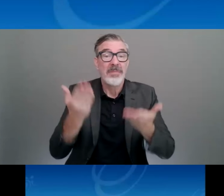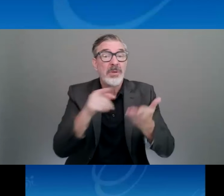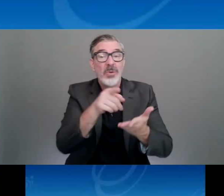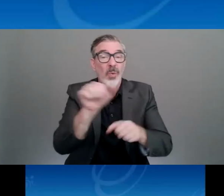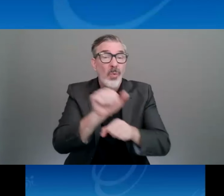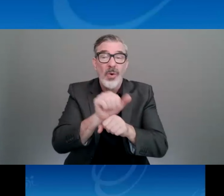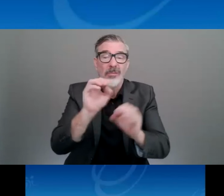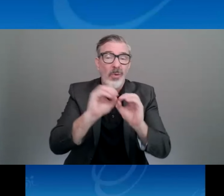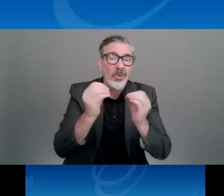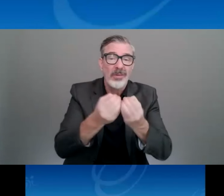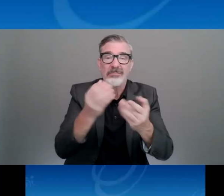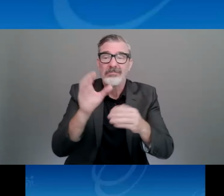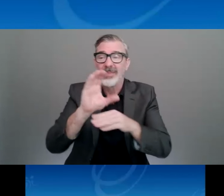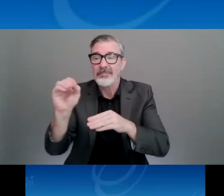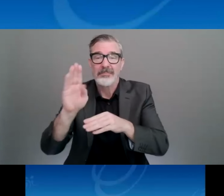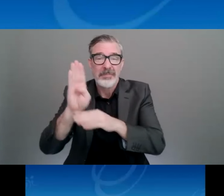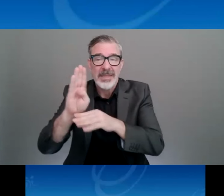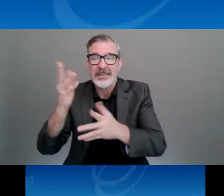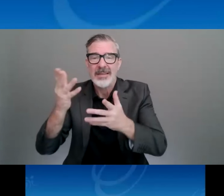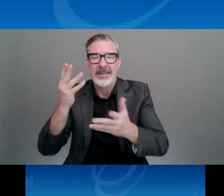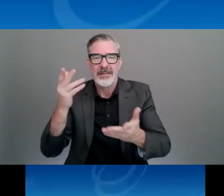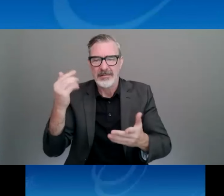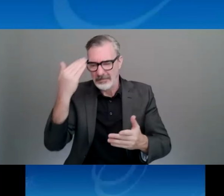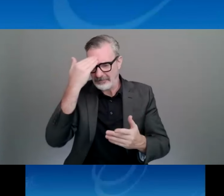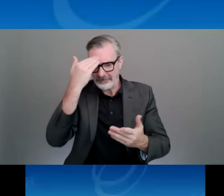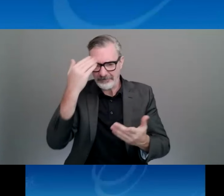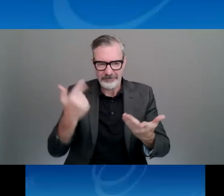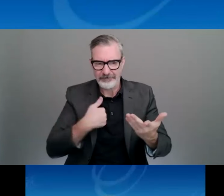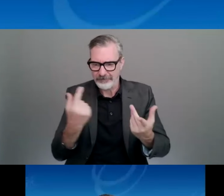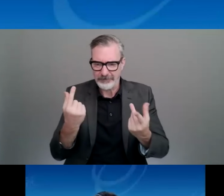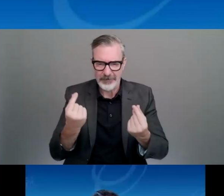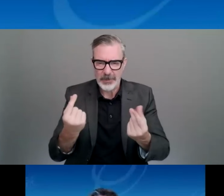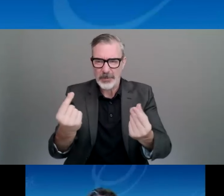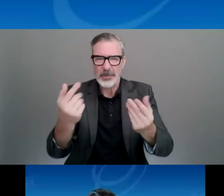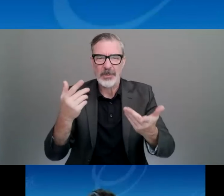and may want some ideas on where to start and just sharing kind of what we've done at Canadian Tire corp.